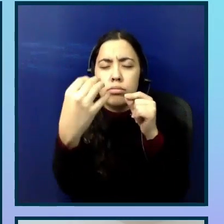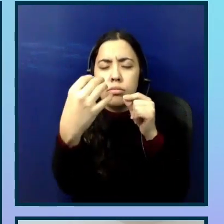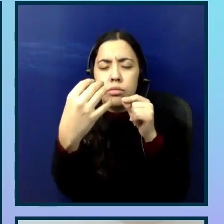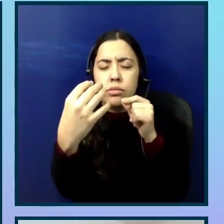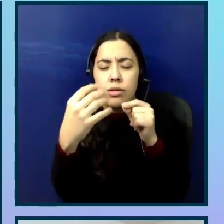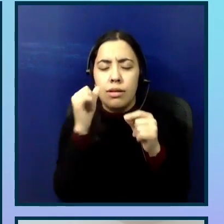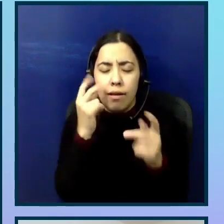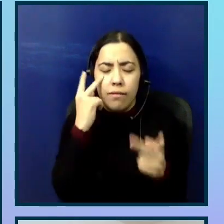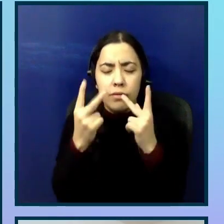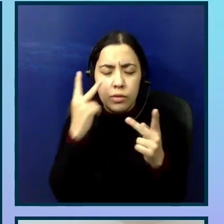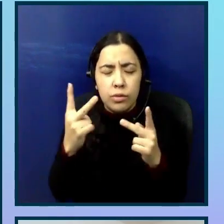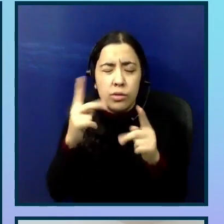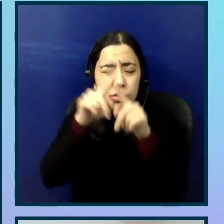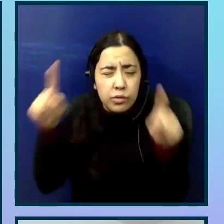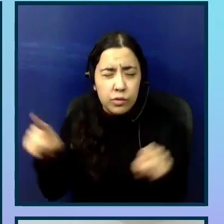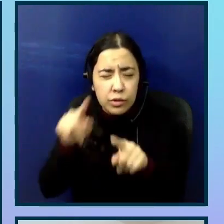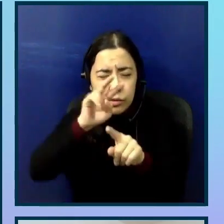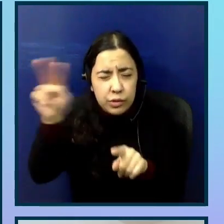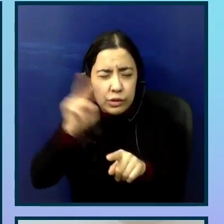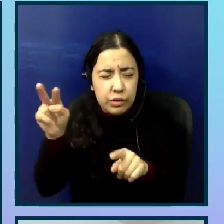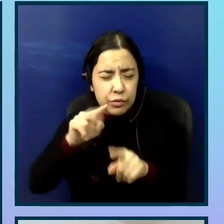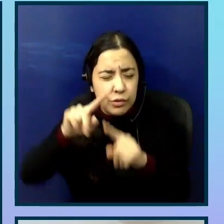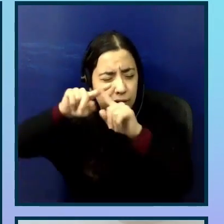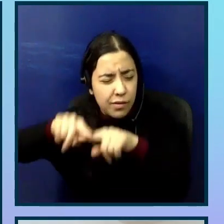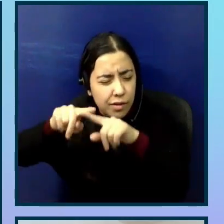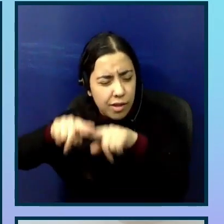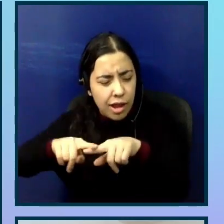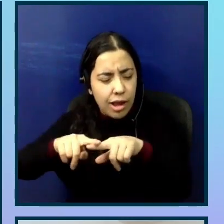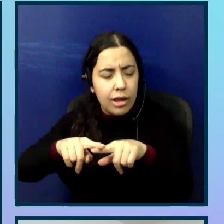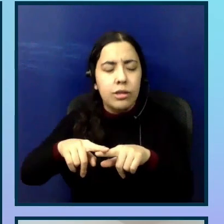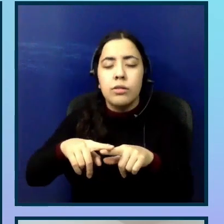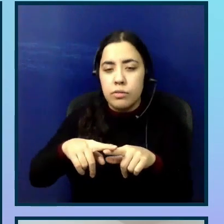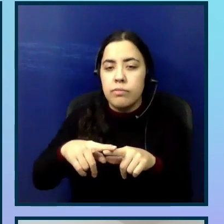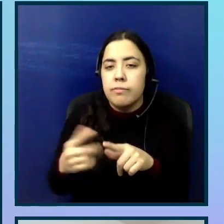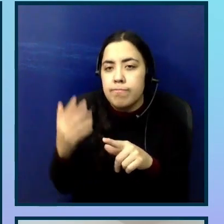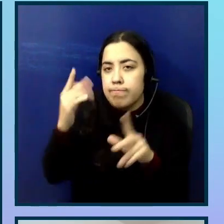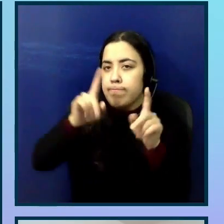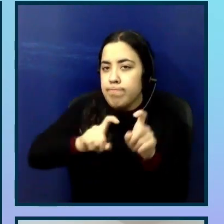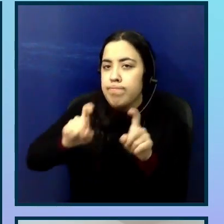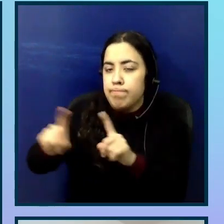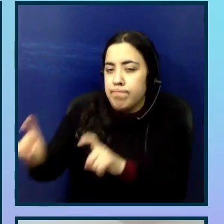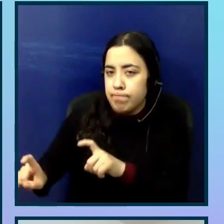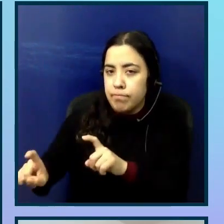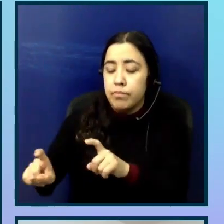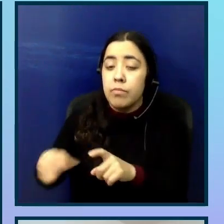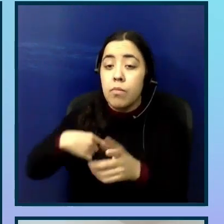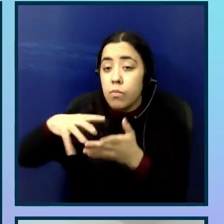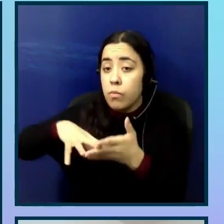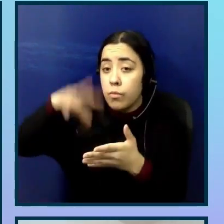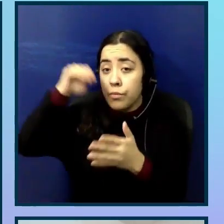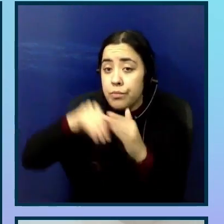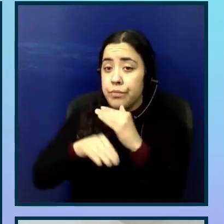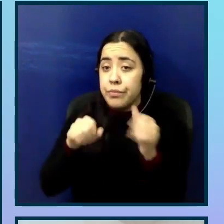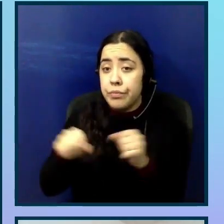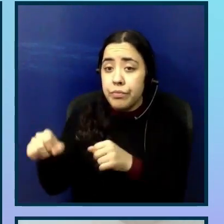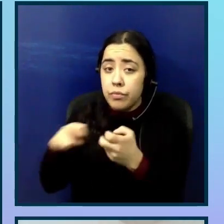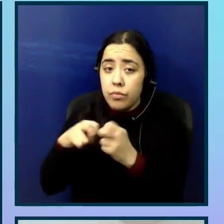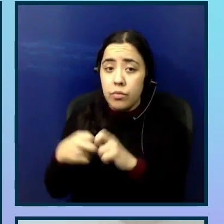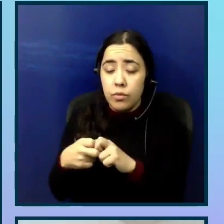opens many new things to test. I've also learned that accessibility issues can leak throughout the codebase.